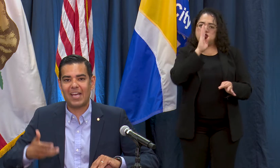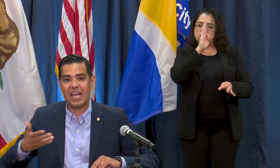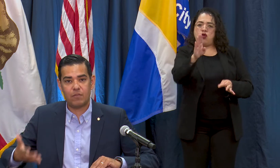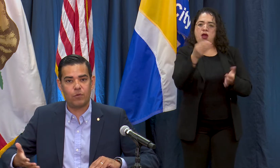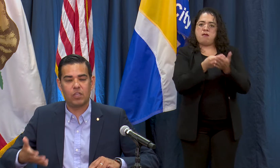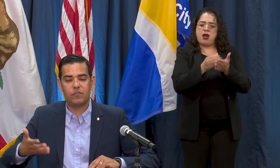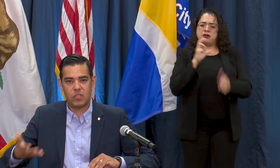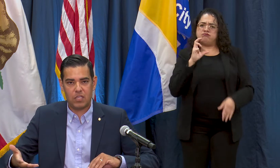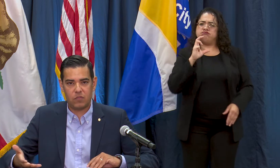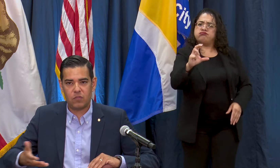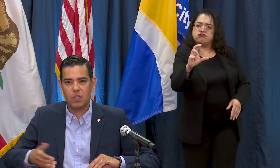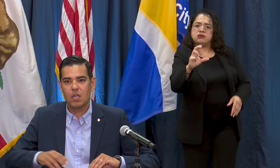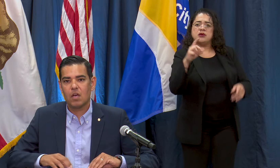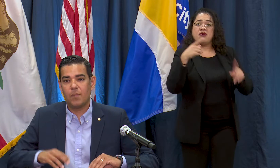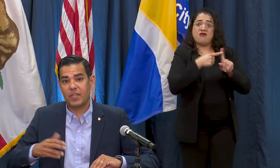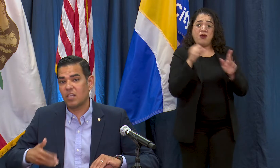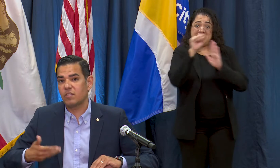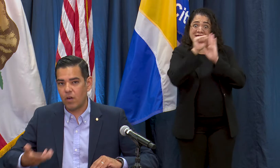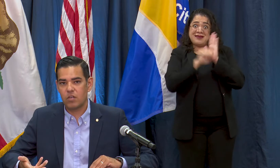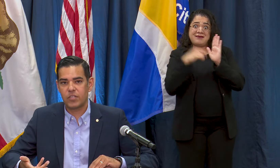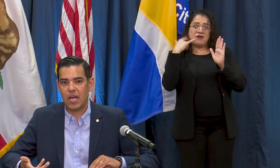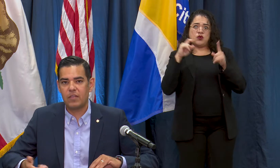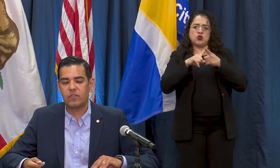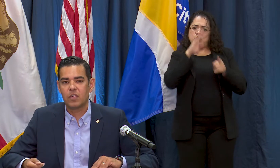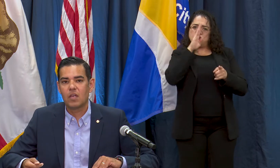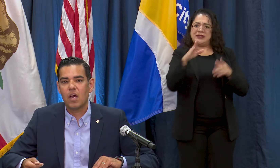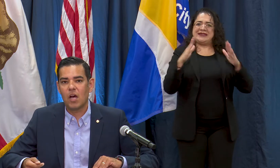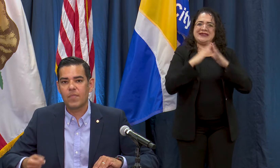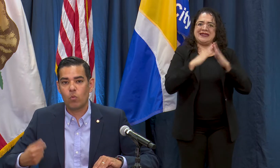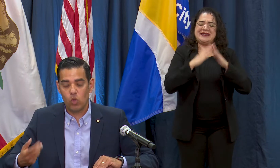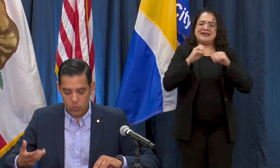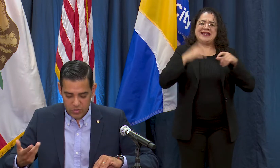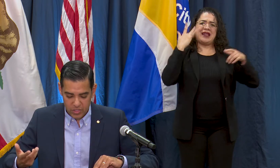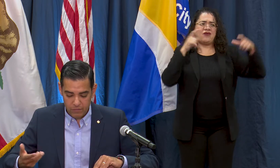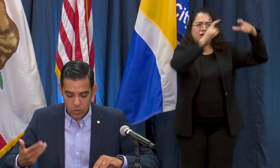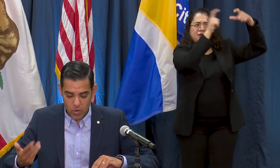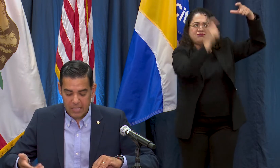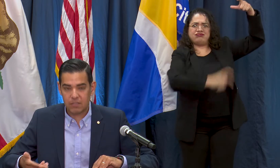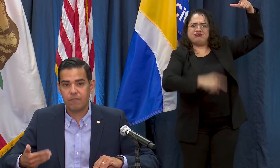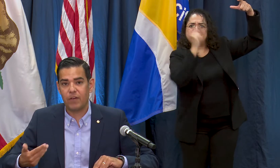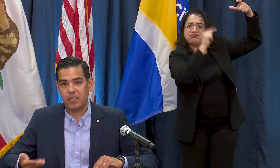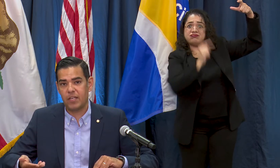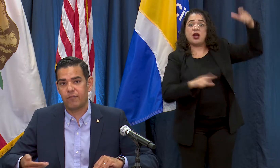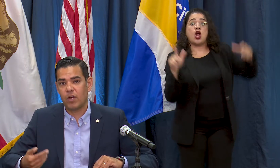handful of cities because of our size that will receive direct funding from